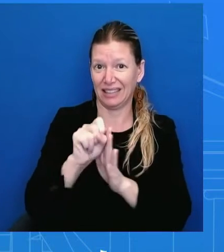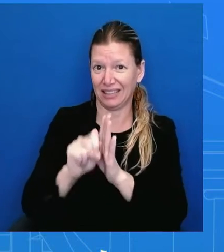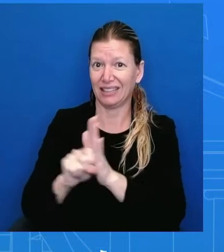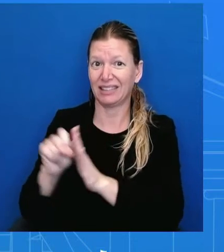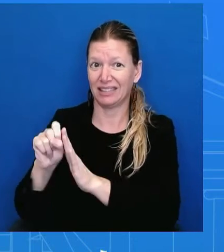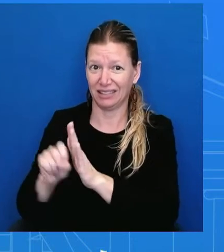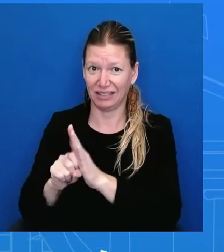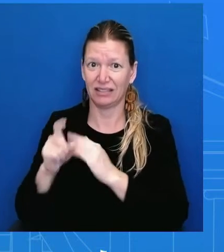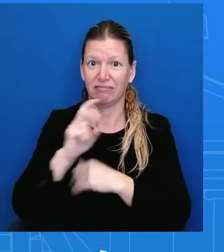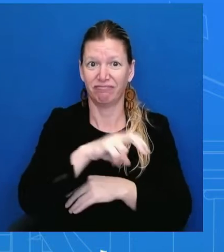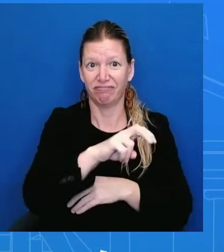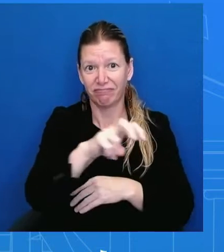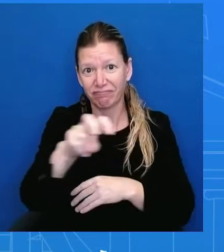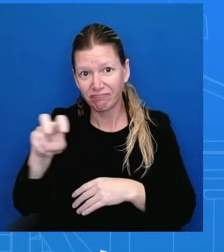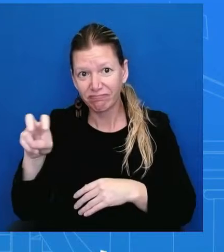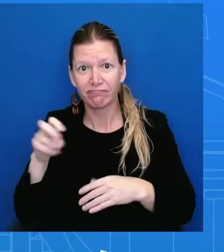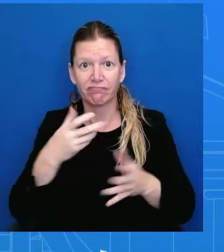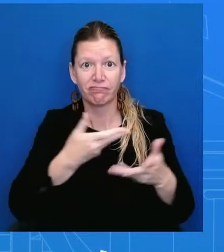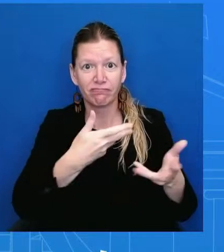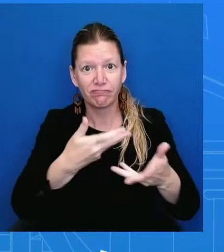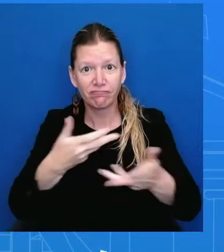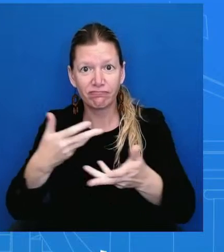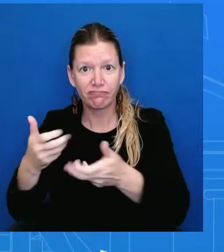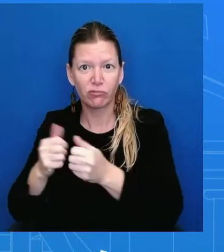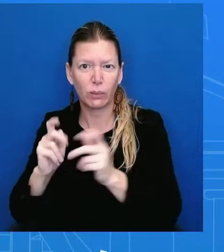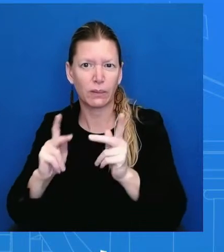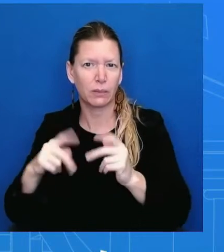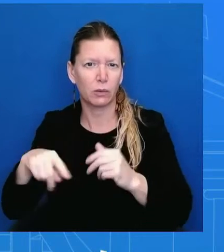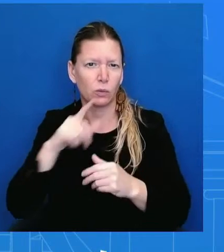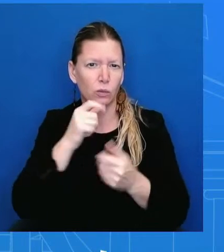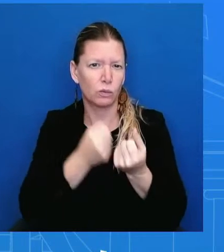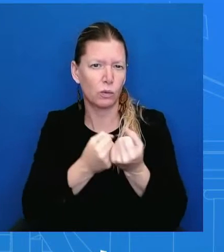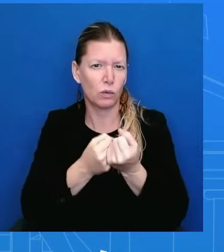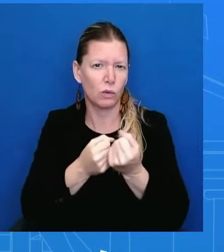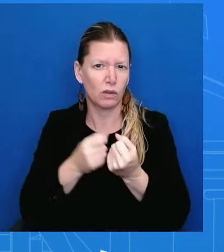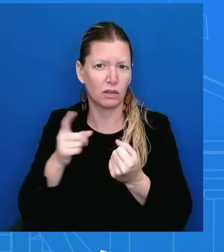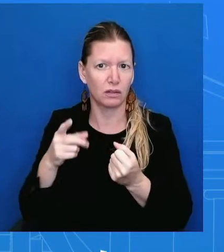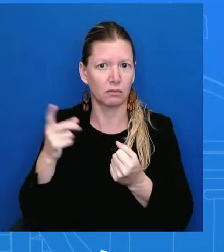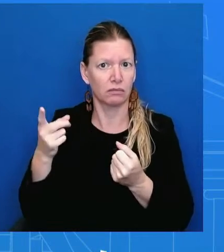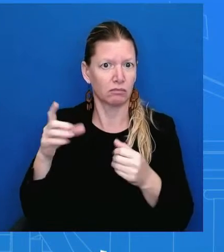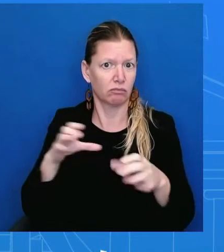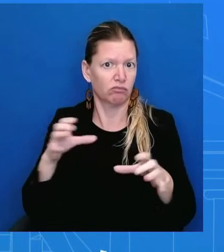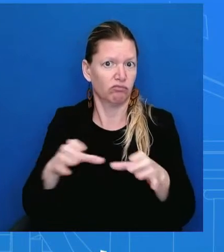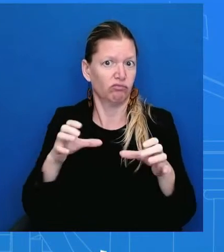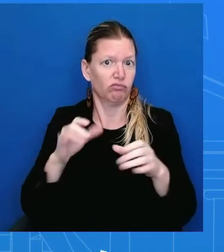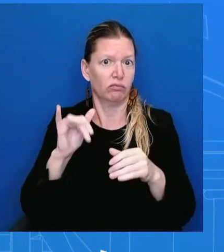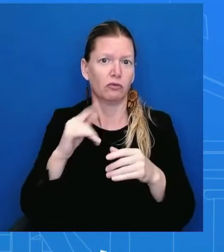And there's a long list -- I'm trying to spare you the list here, but there is a long list: Senator Chris Coons, Senator John Fetterman,